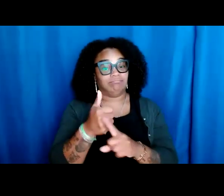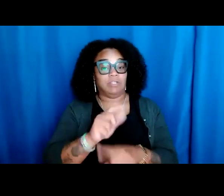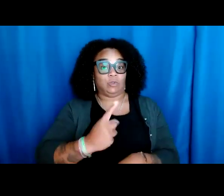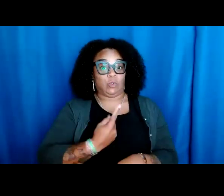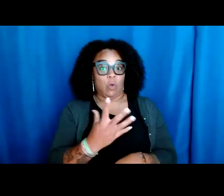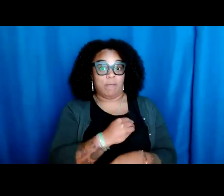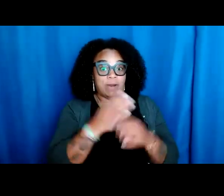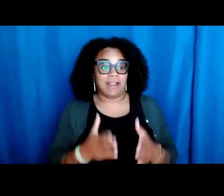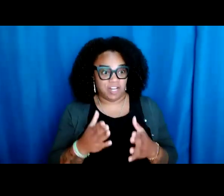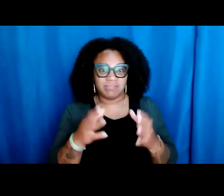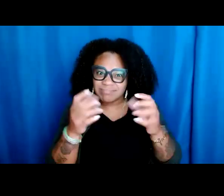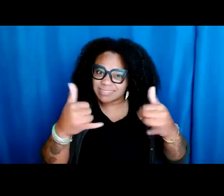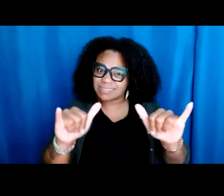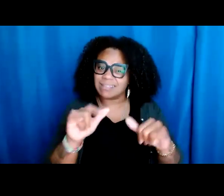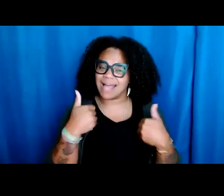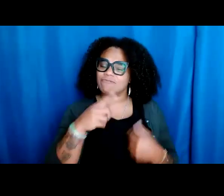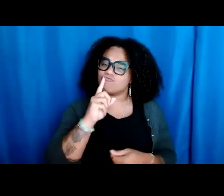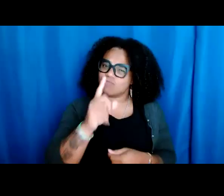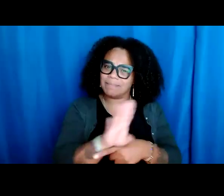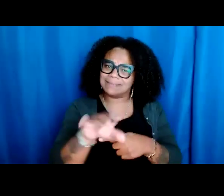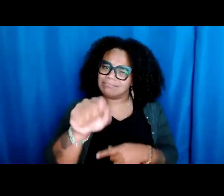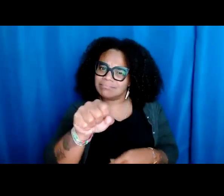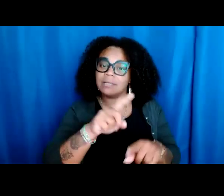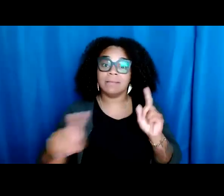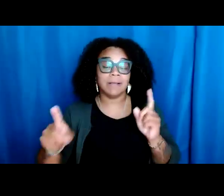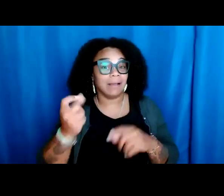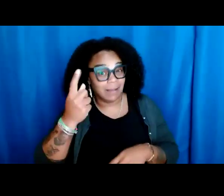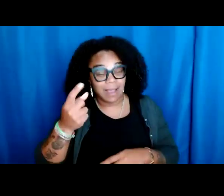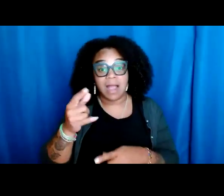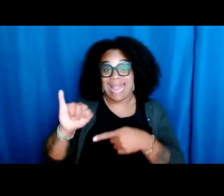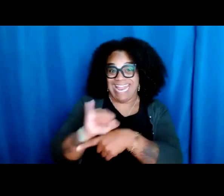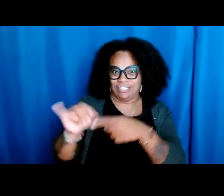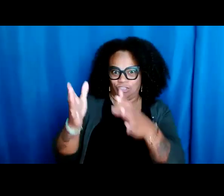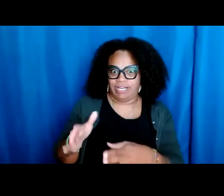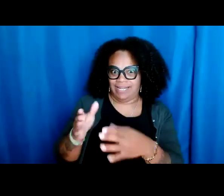but sometimes depending on your industry people can get a little judgmental,